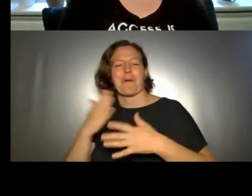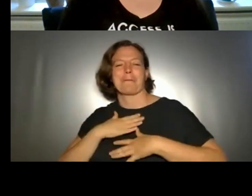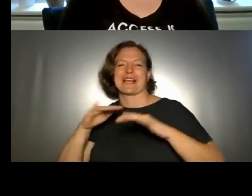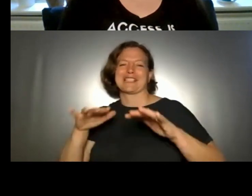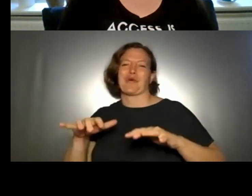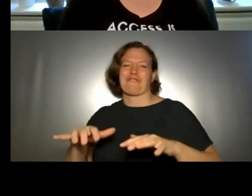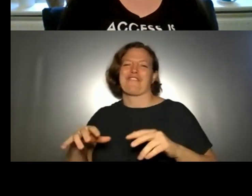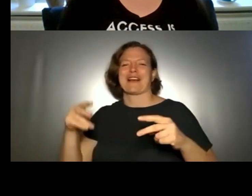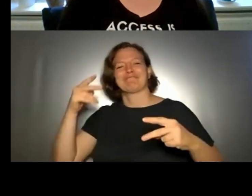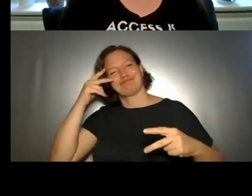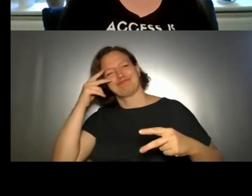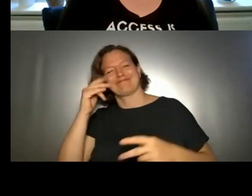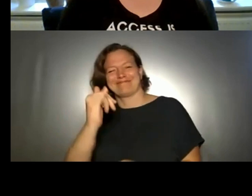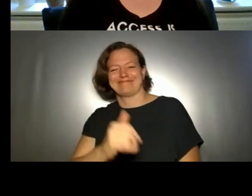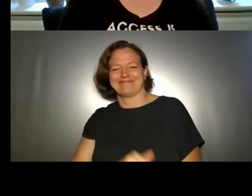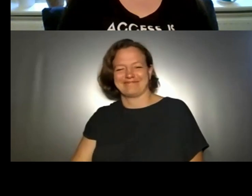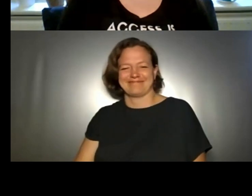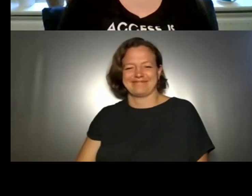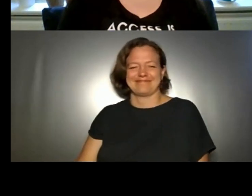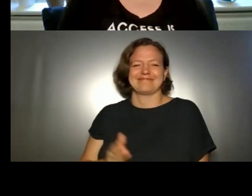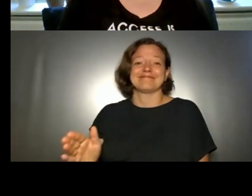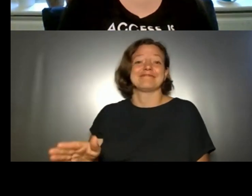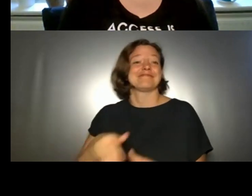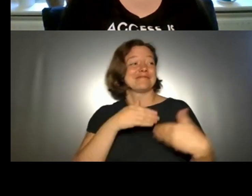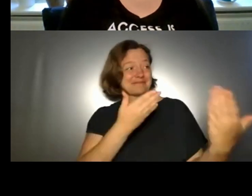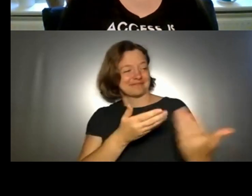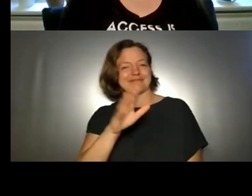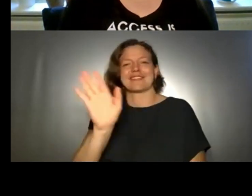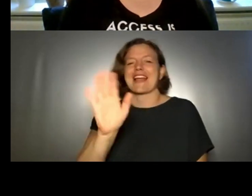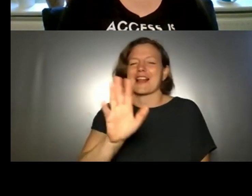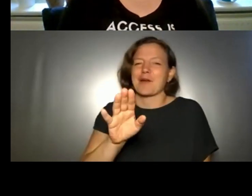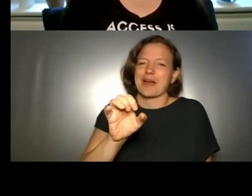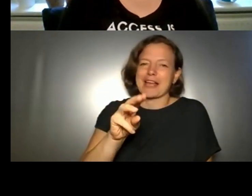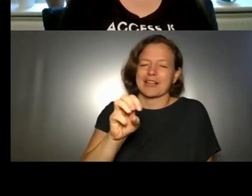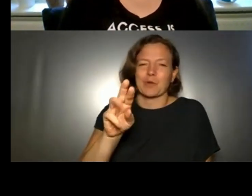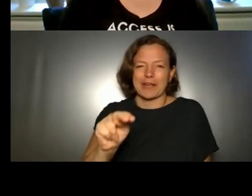Edwin Ramirez: And this is Edwin speaking. My name is Edwin Ramirez.